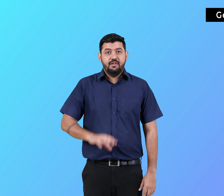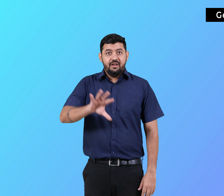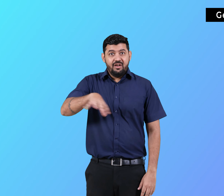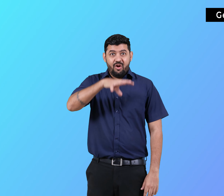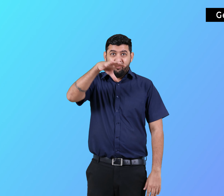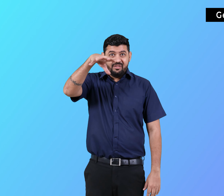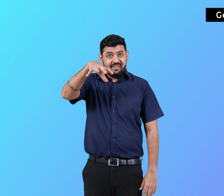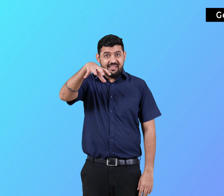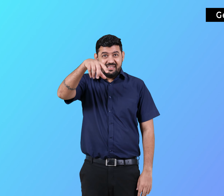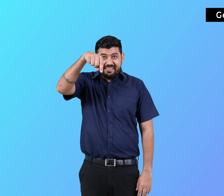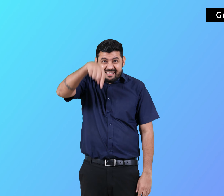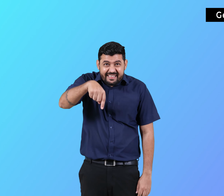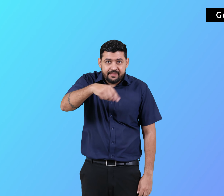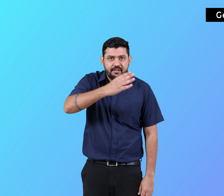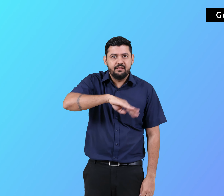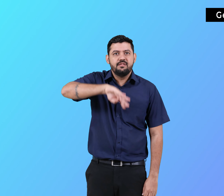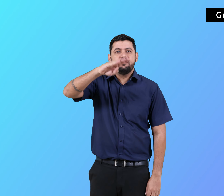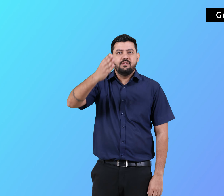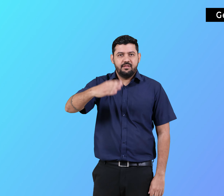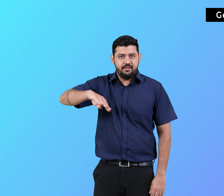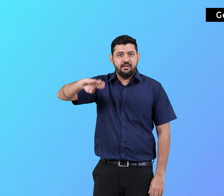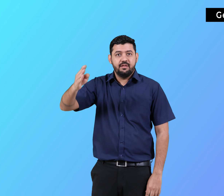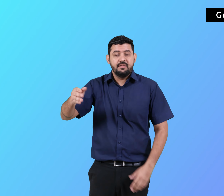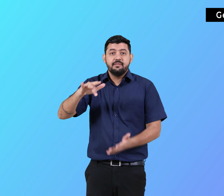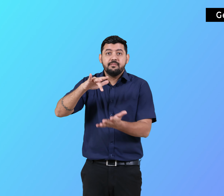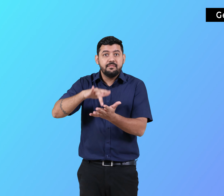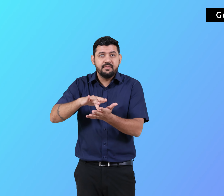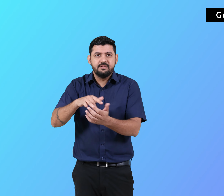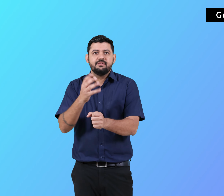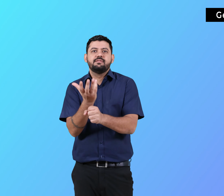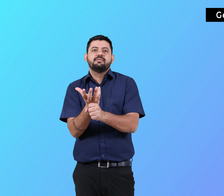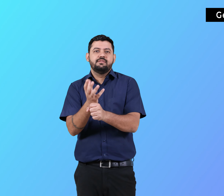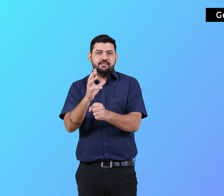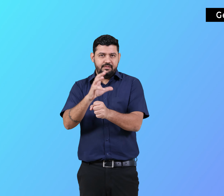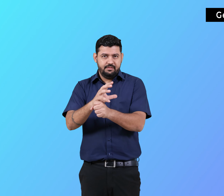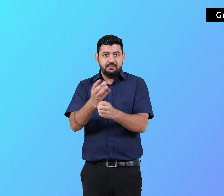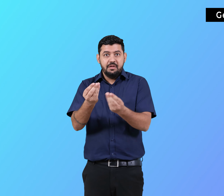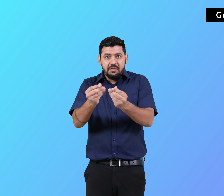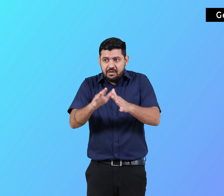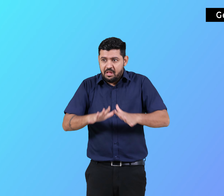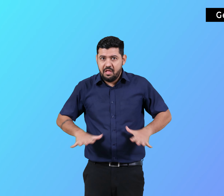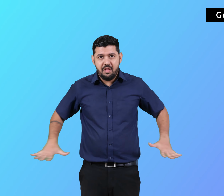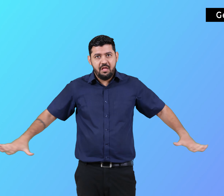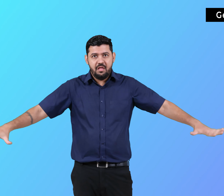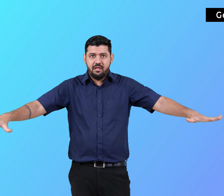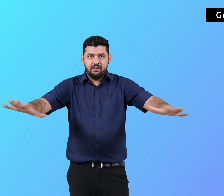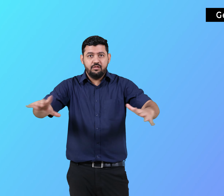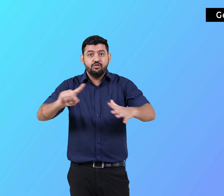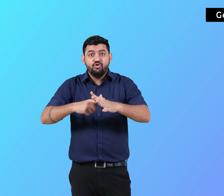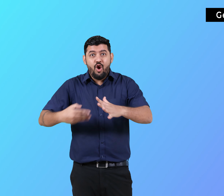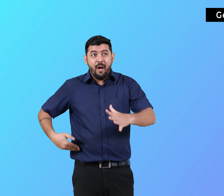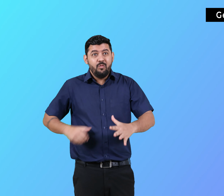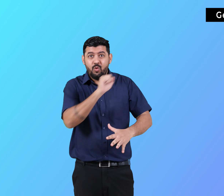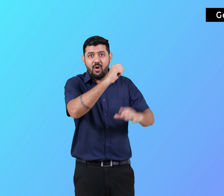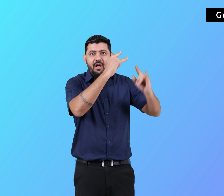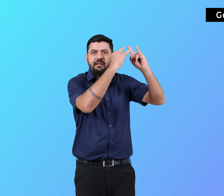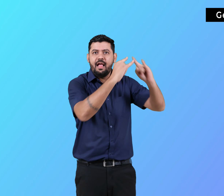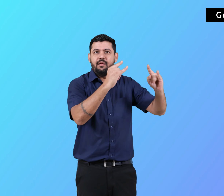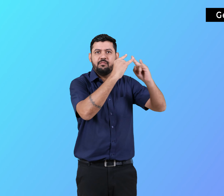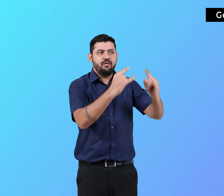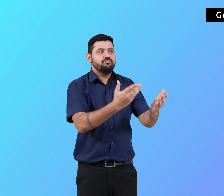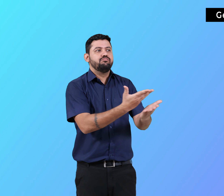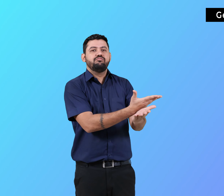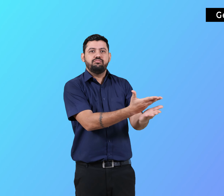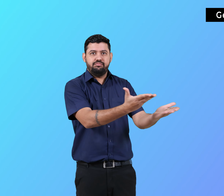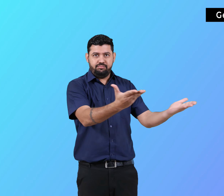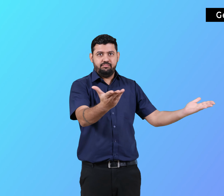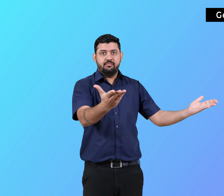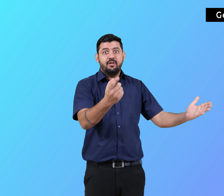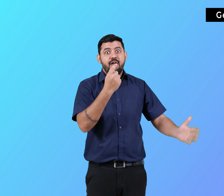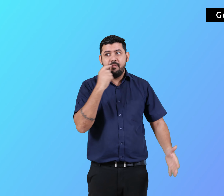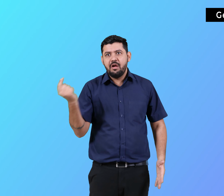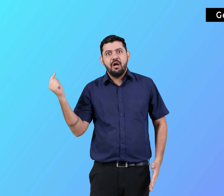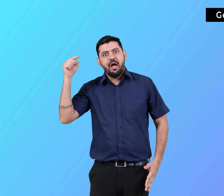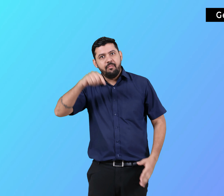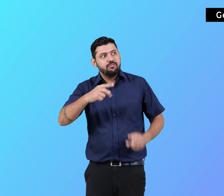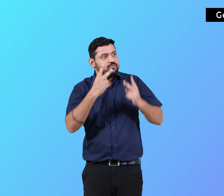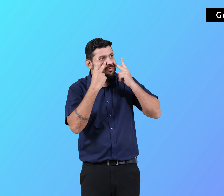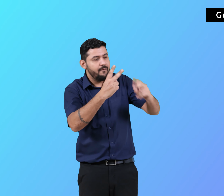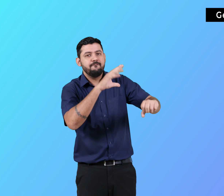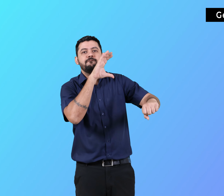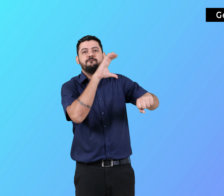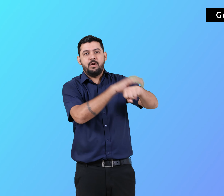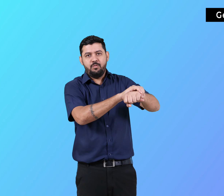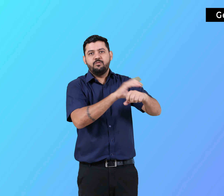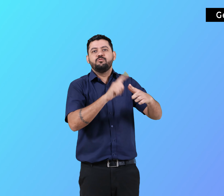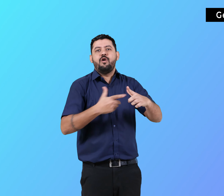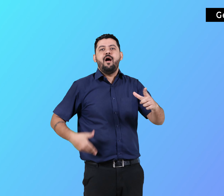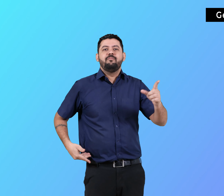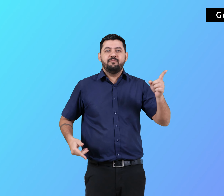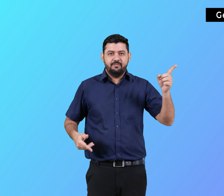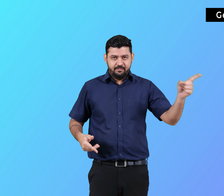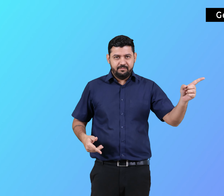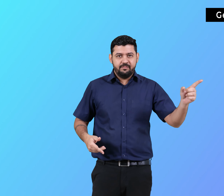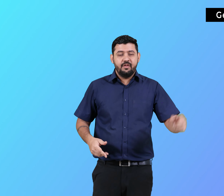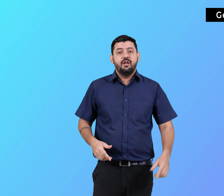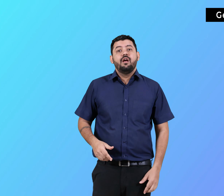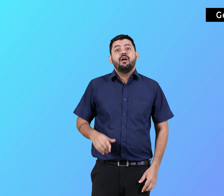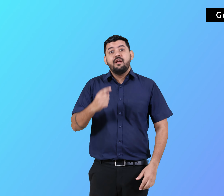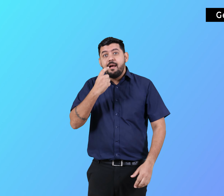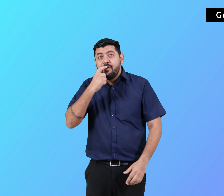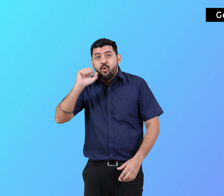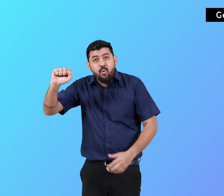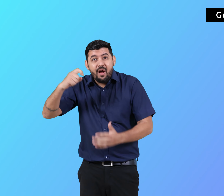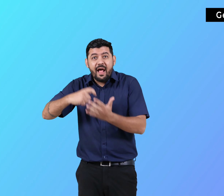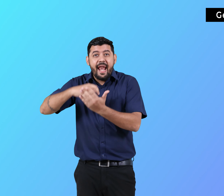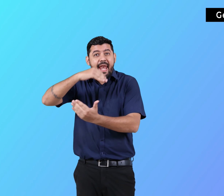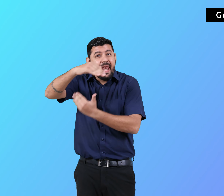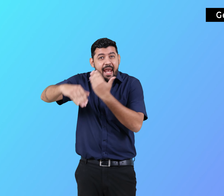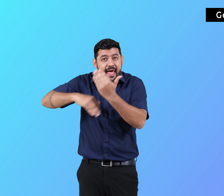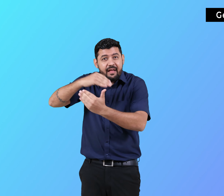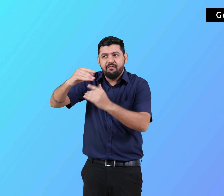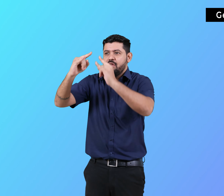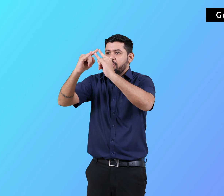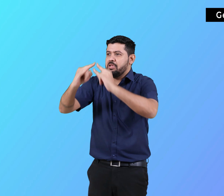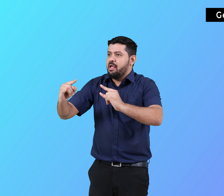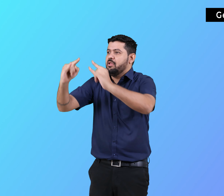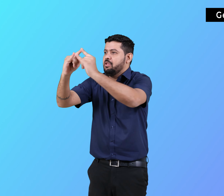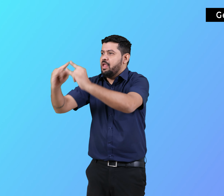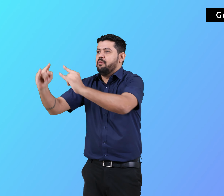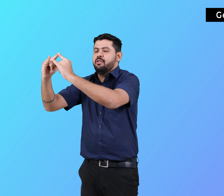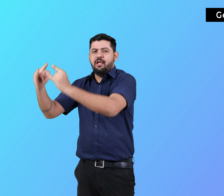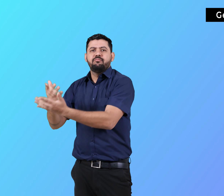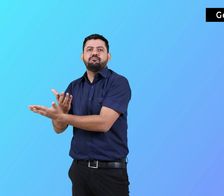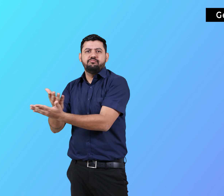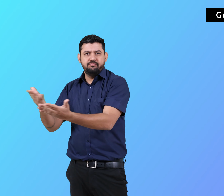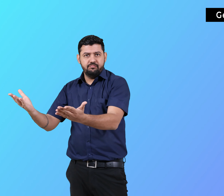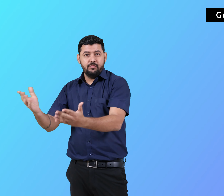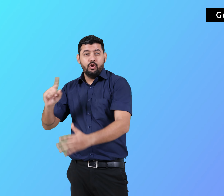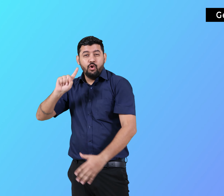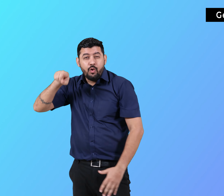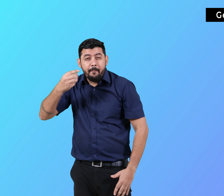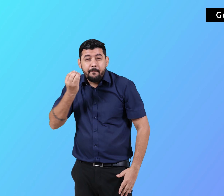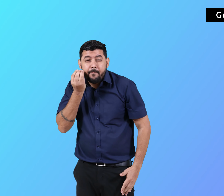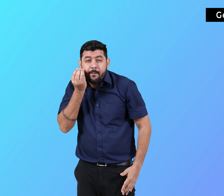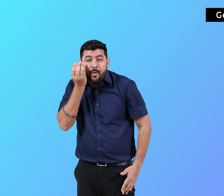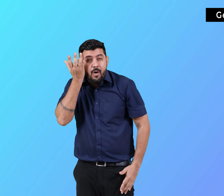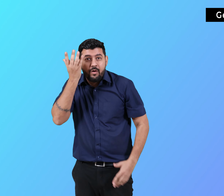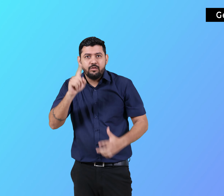The next morning Laban caught up with Jacob, who had set up his camp in the hill country. Laban and all his people also set up camp there in the hill country of Gilead.